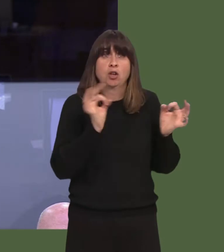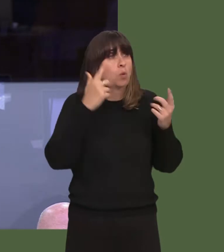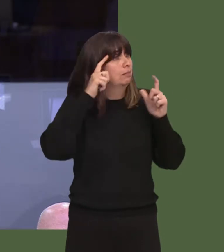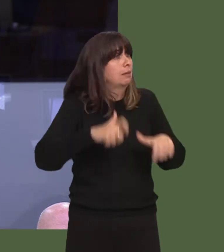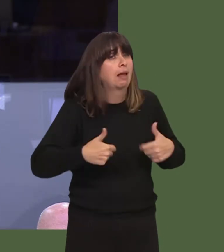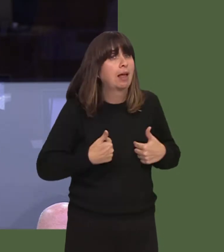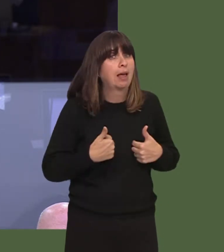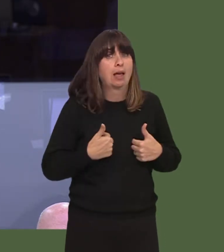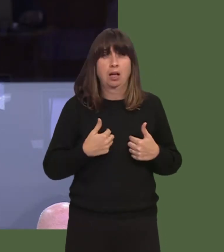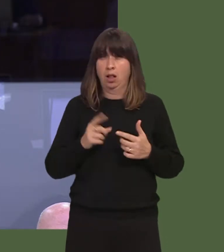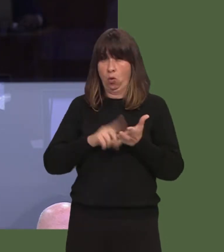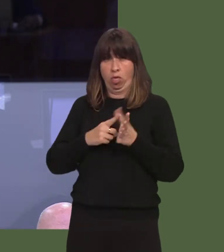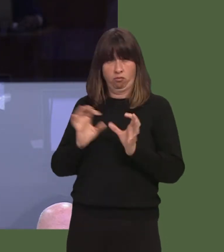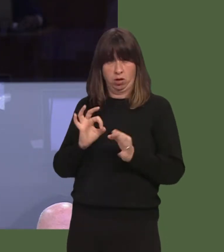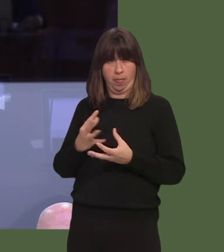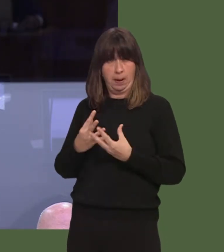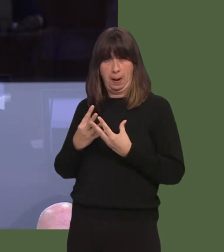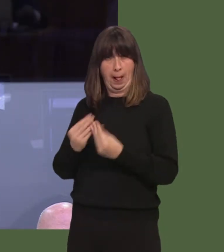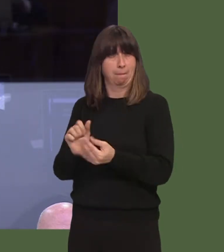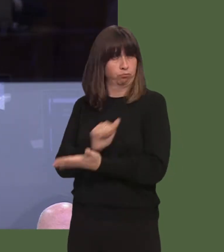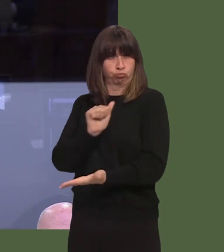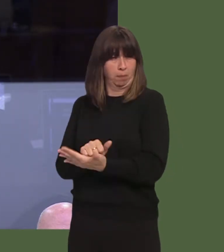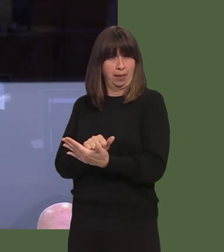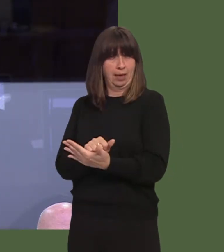After receiving no practical help from the local authority for over four hours, while